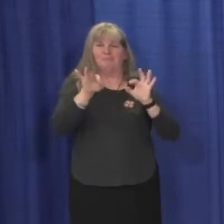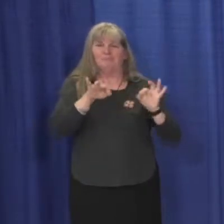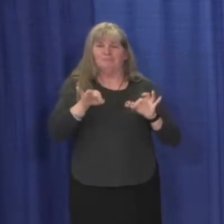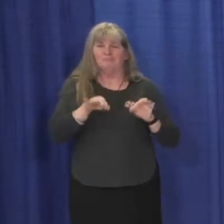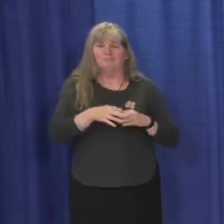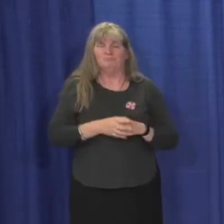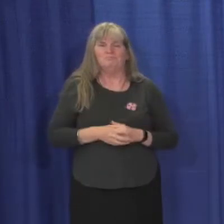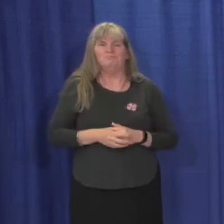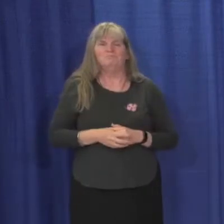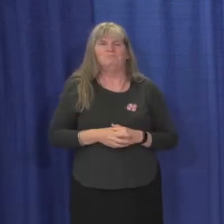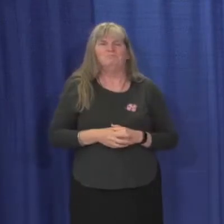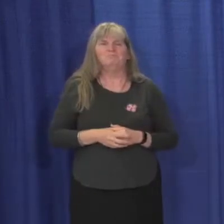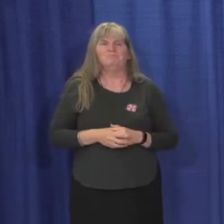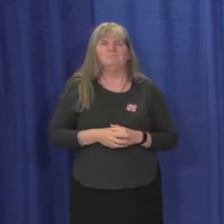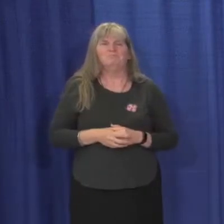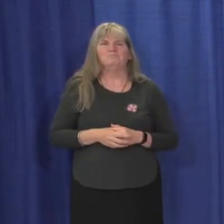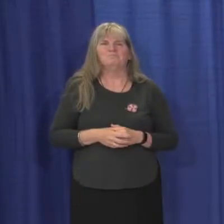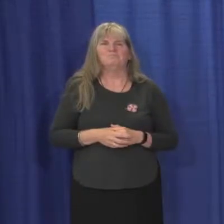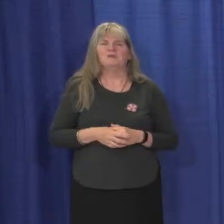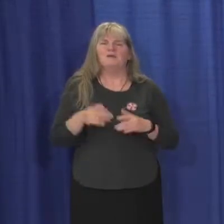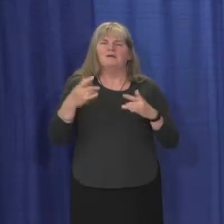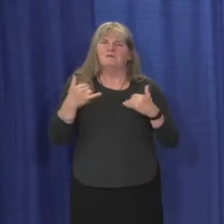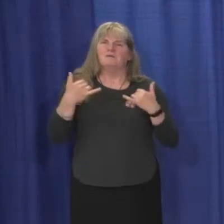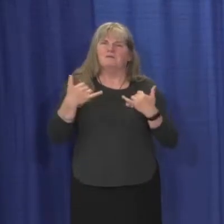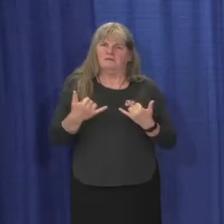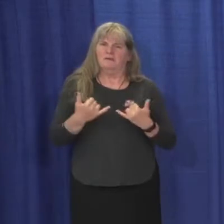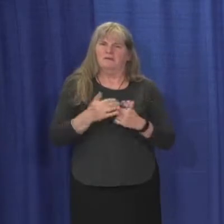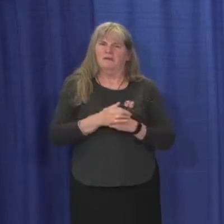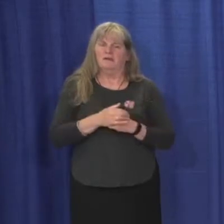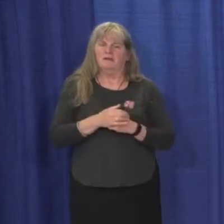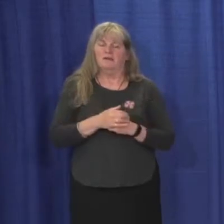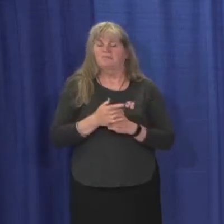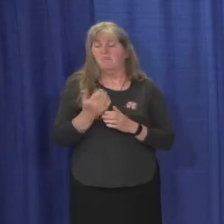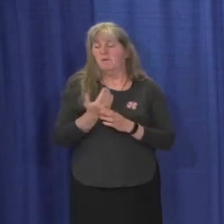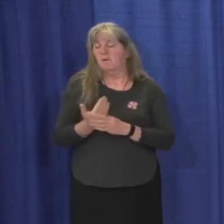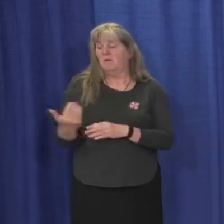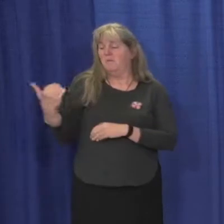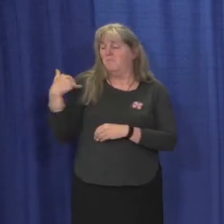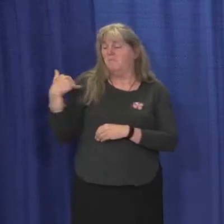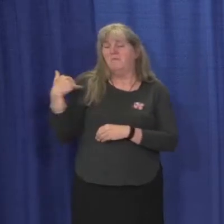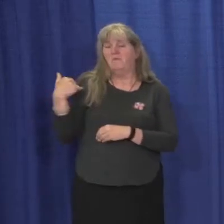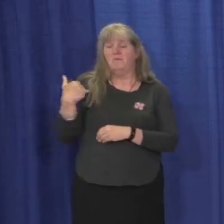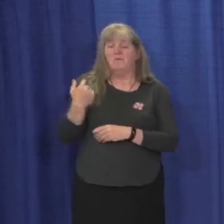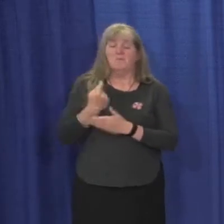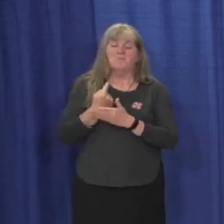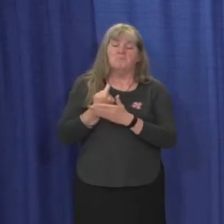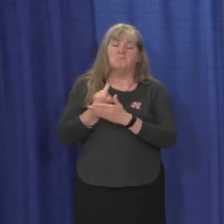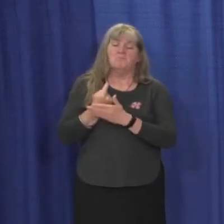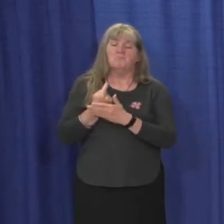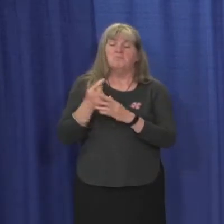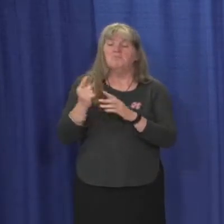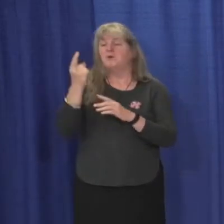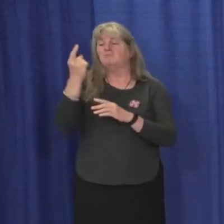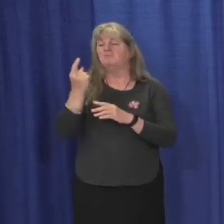these discrepancies. For the time being our reporting of zero two a few cases per week